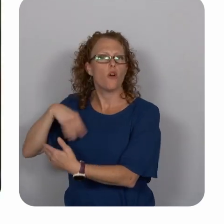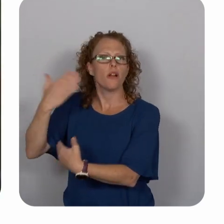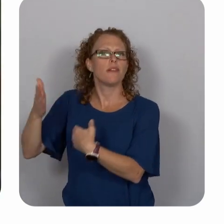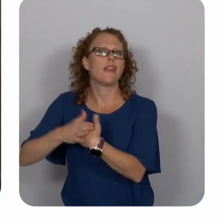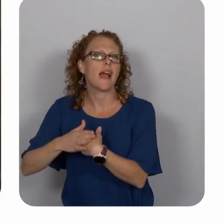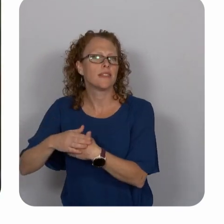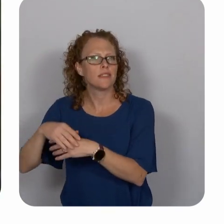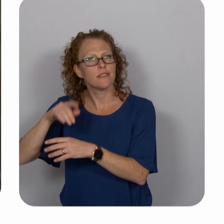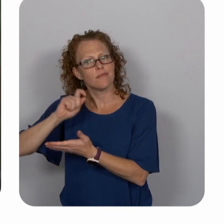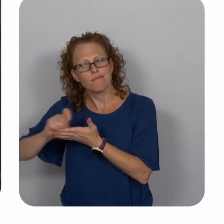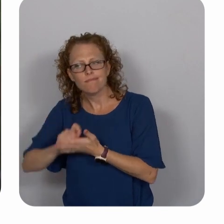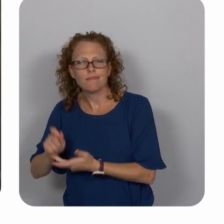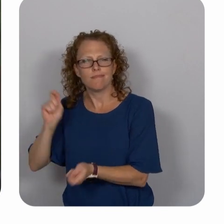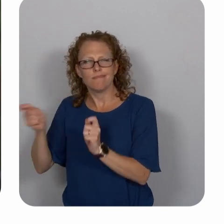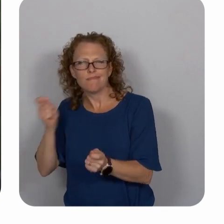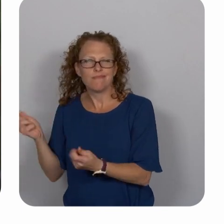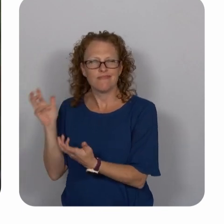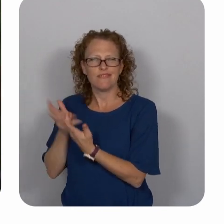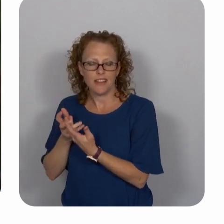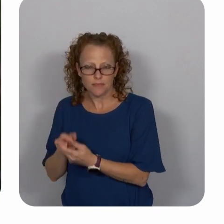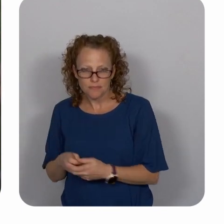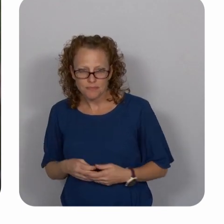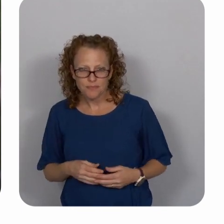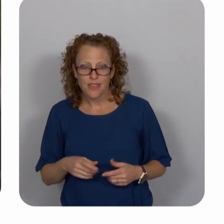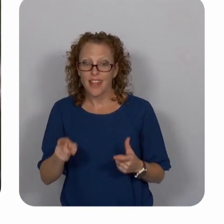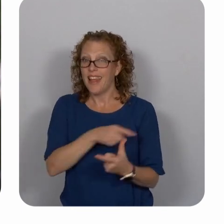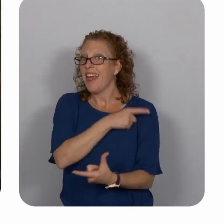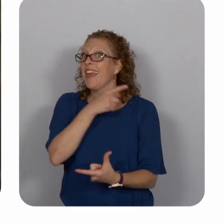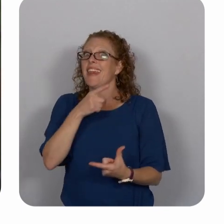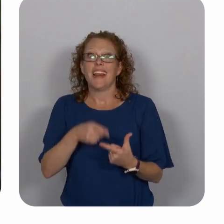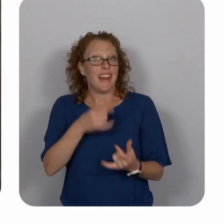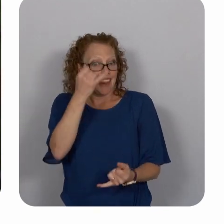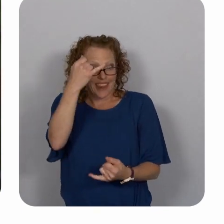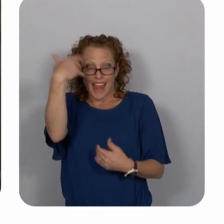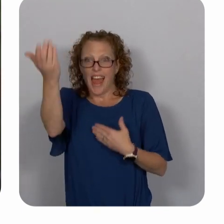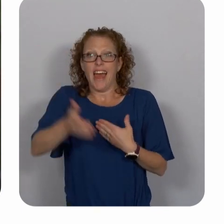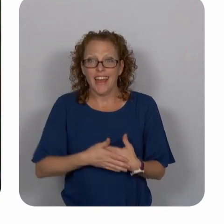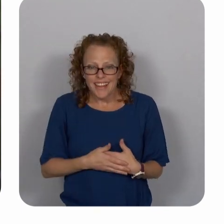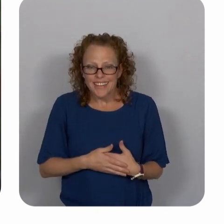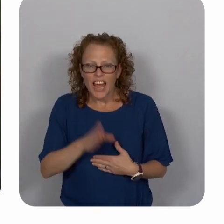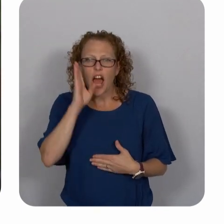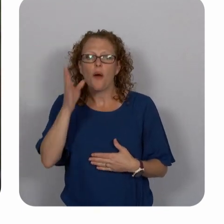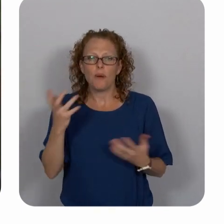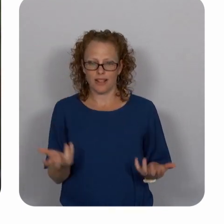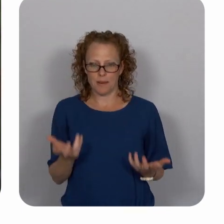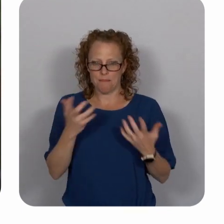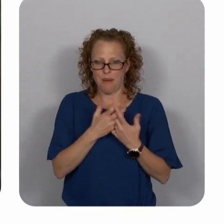After that, our model will combine the context and the API responses to generate